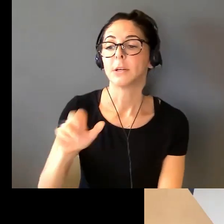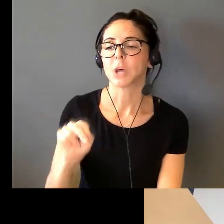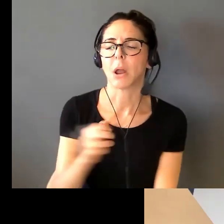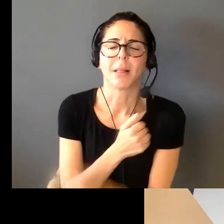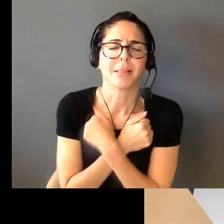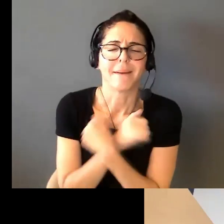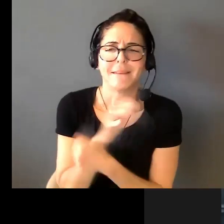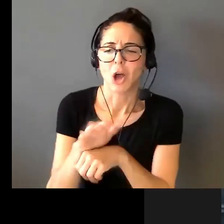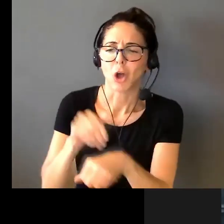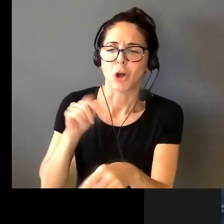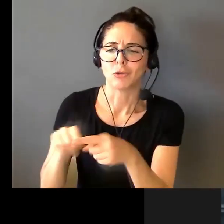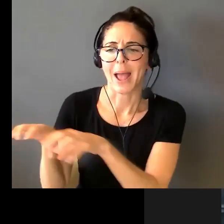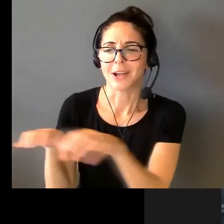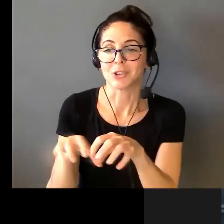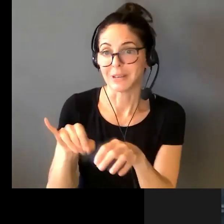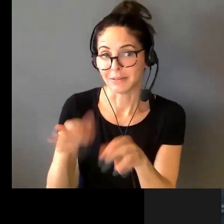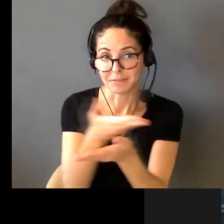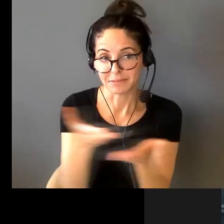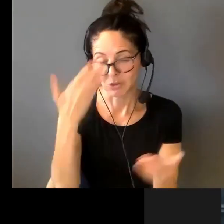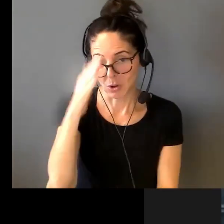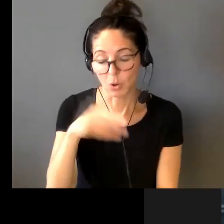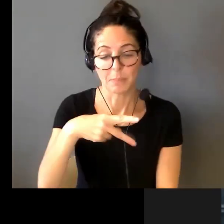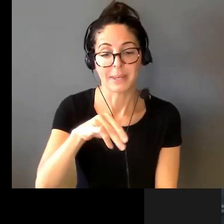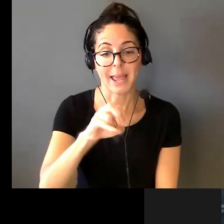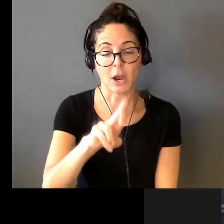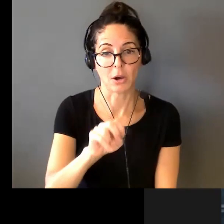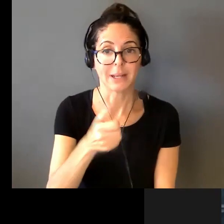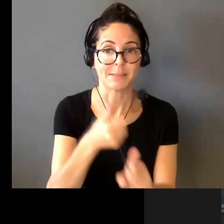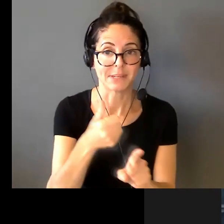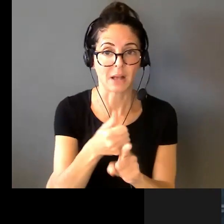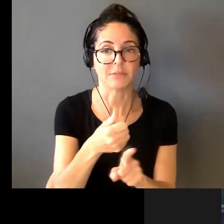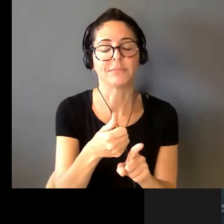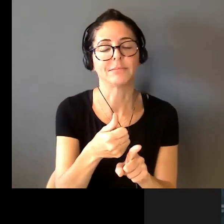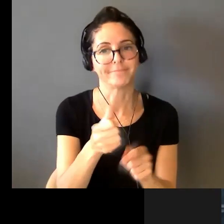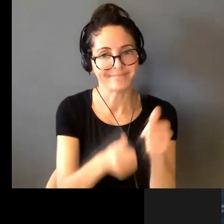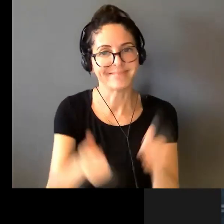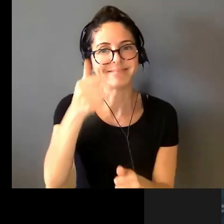those of you who don't know, Pierre is a, Pierre Cote head's up our Institute. So his work around